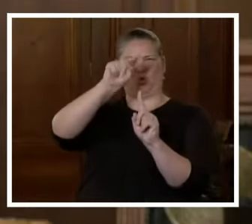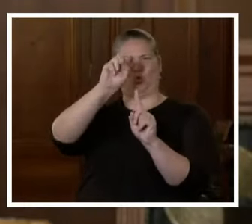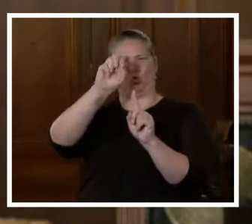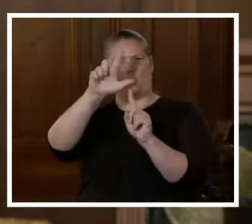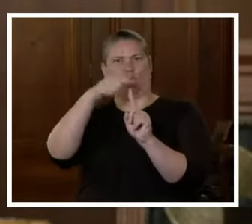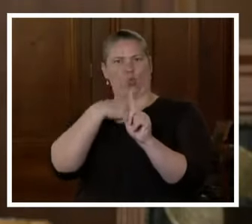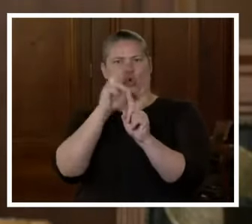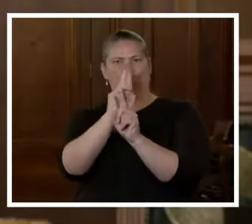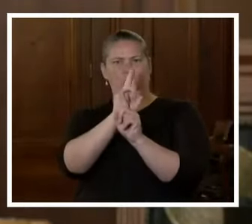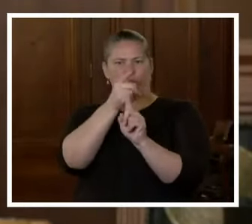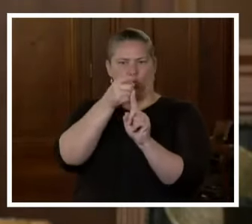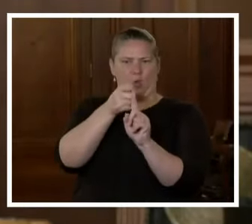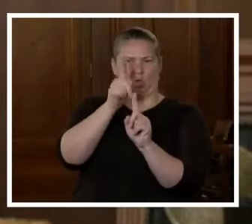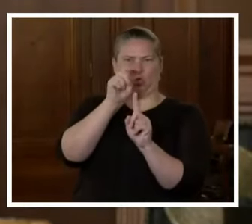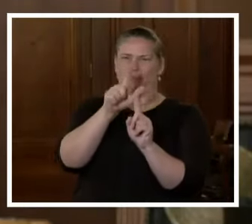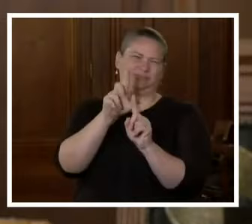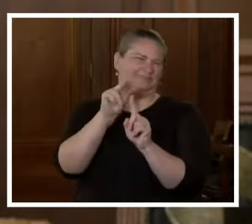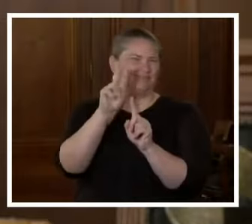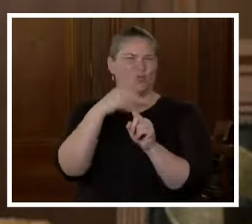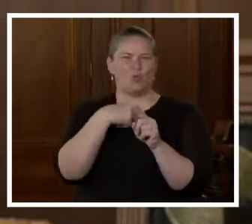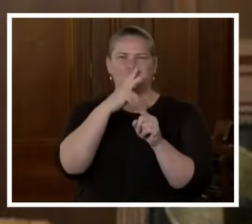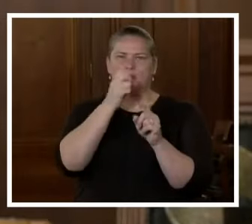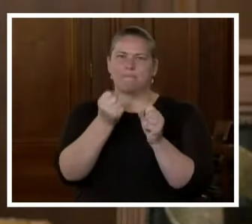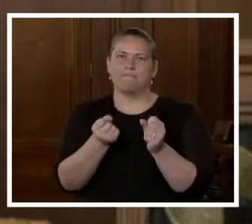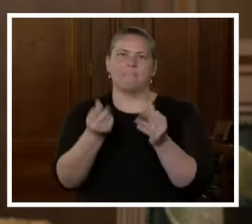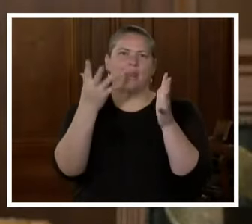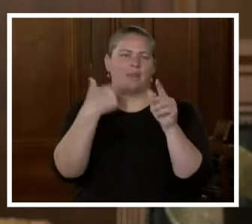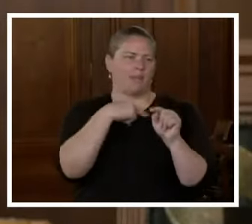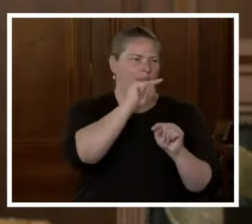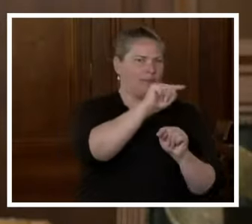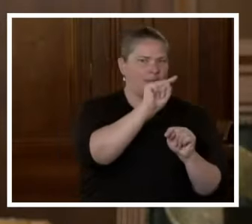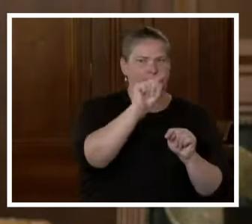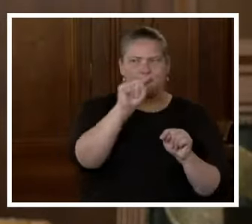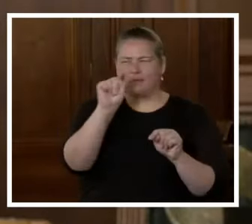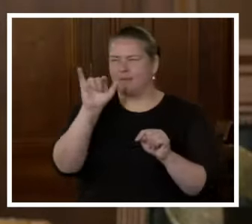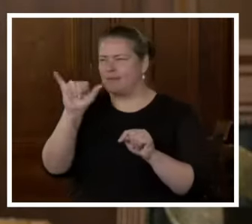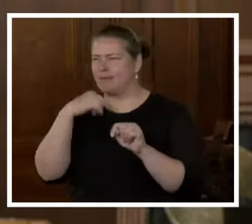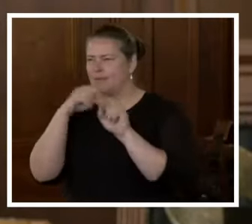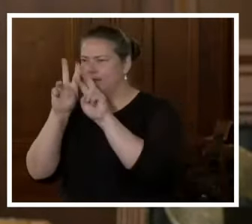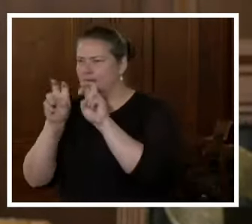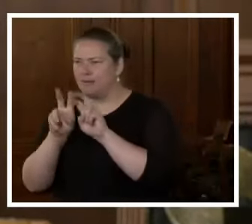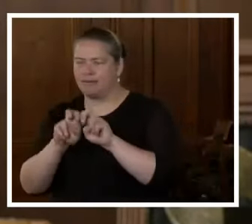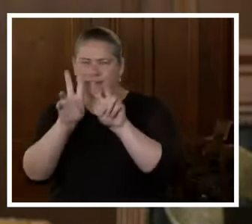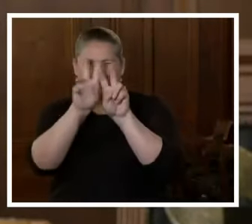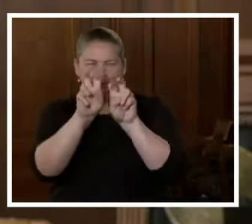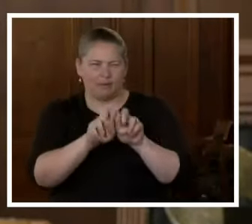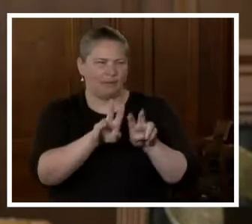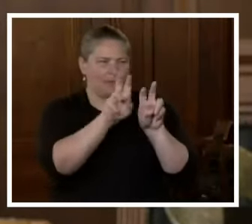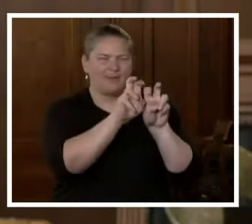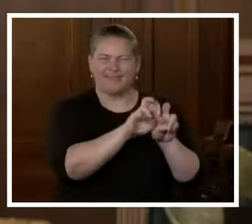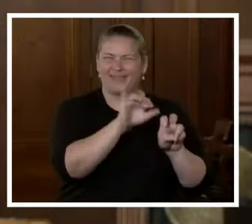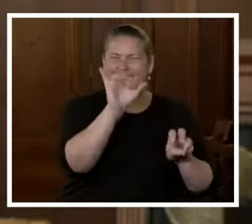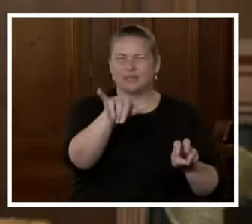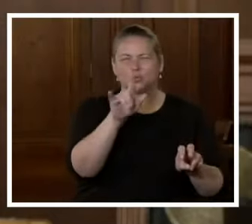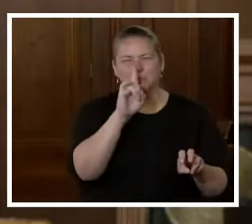BEEN TO AS MUCH TO TRY TO SEE IF THERE IS ACTIVE DISEASE, SO THAT POSITIVITY RATE HASN'T CHANGED